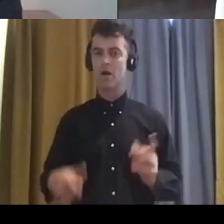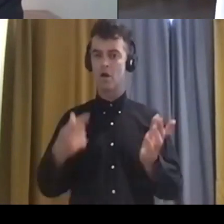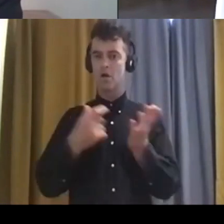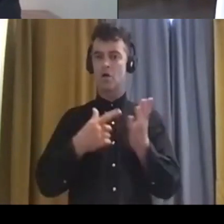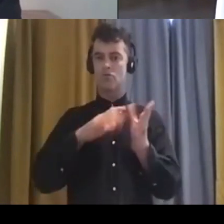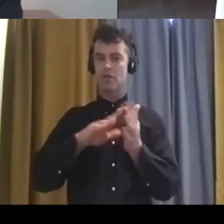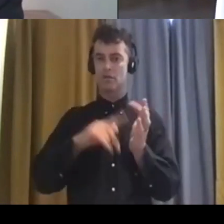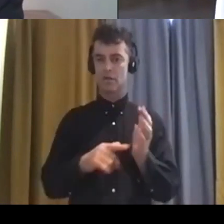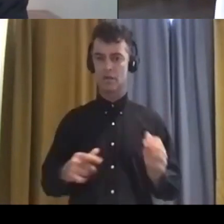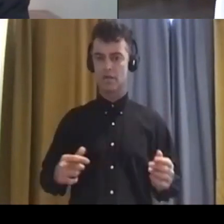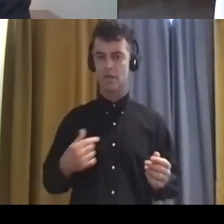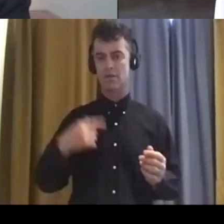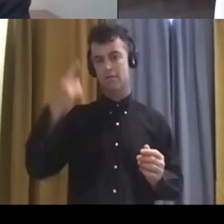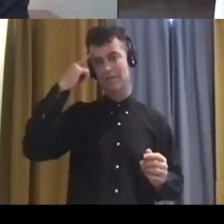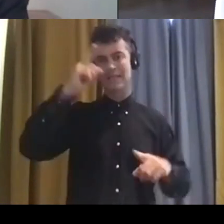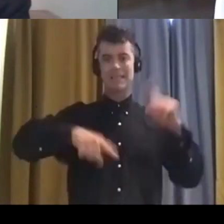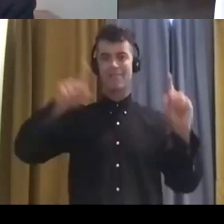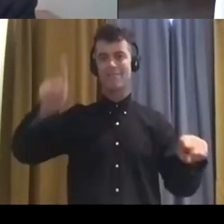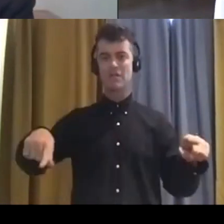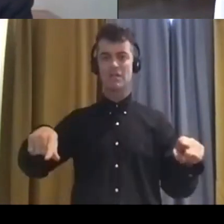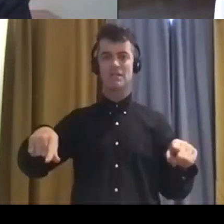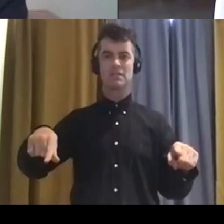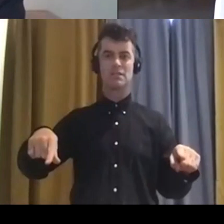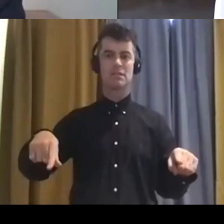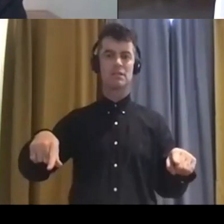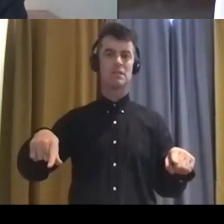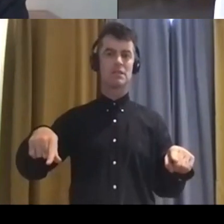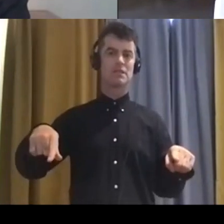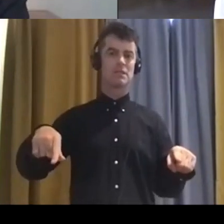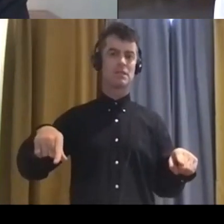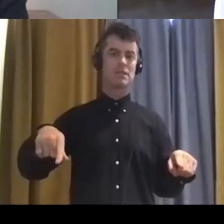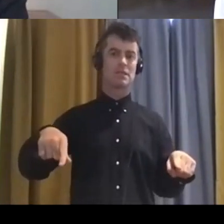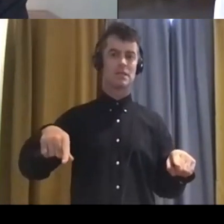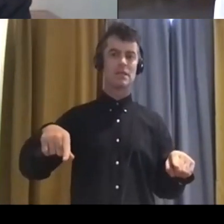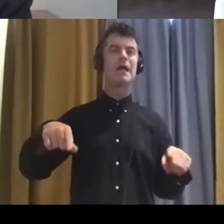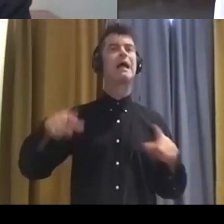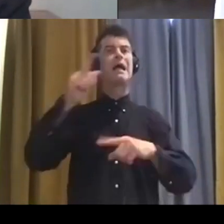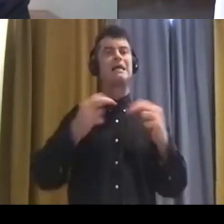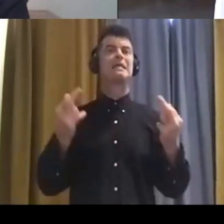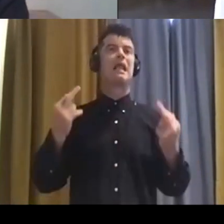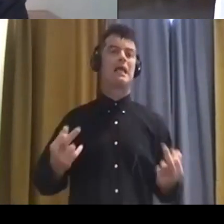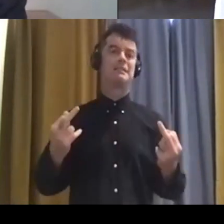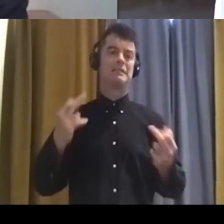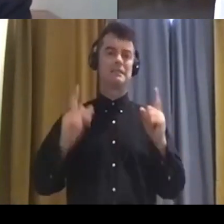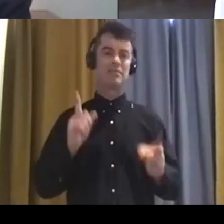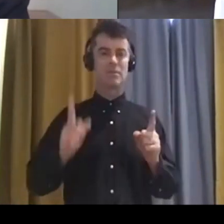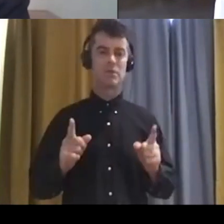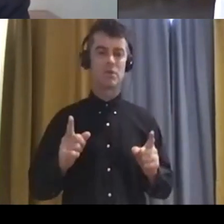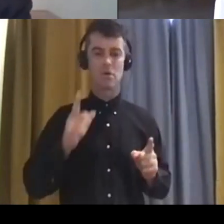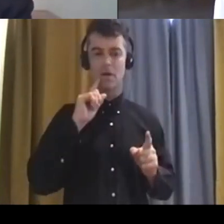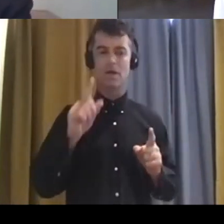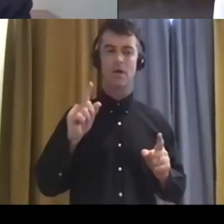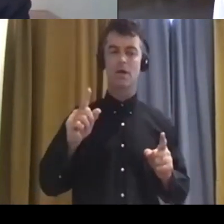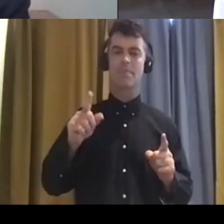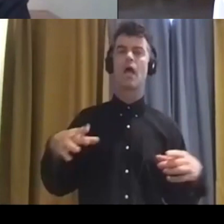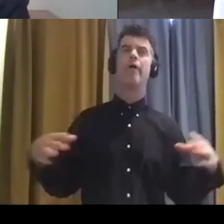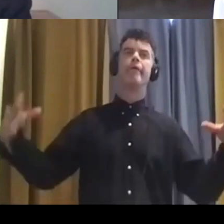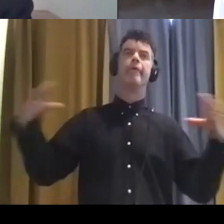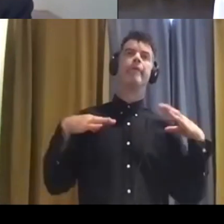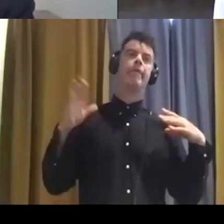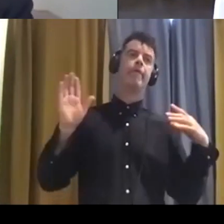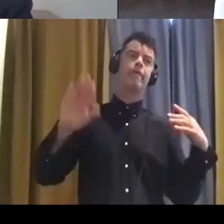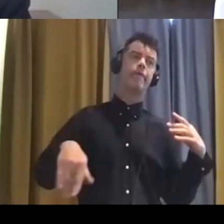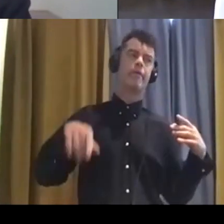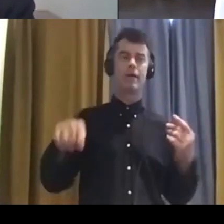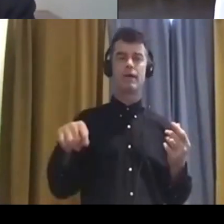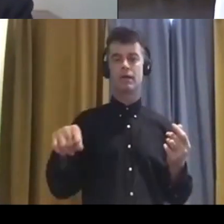on that a little bit Rachel. I think the diversity space gets lazy sometimes when they fall back